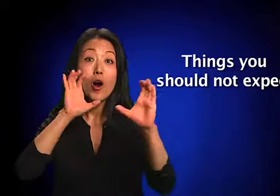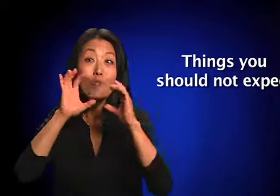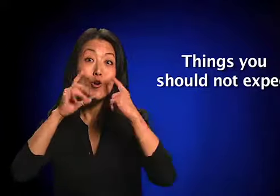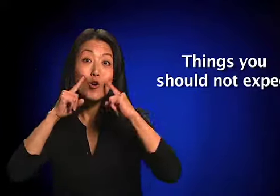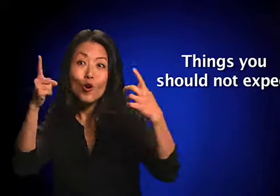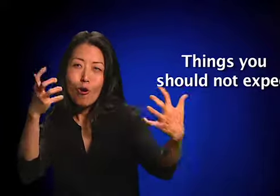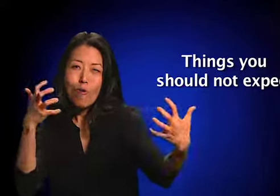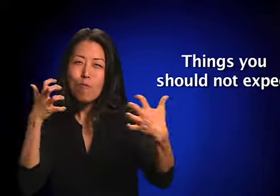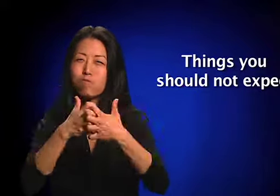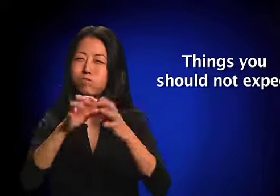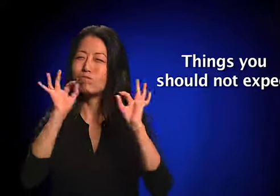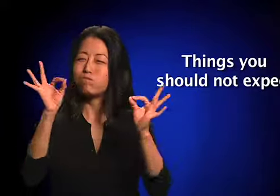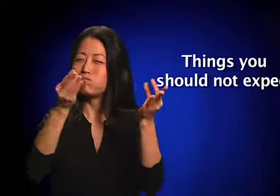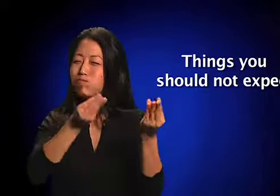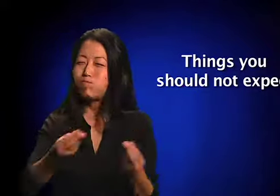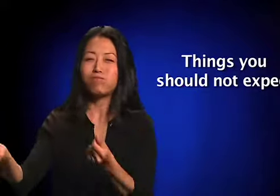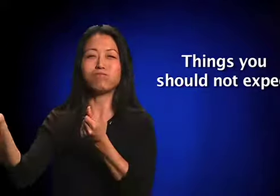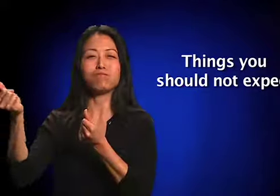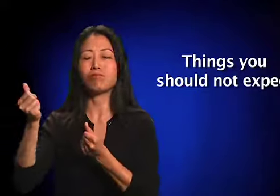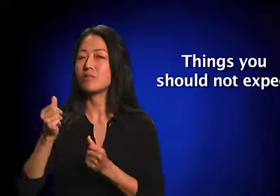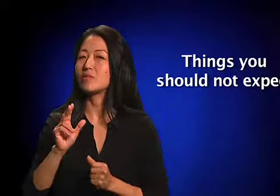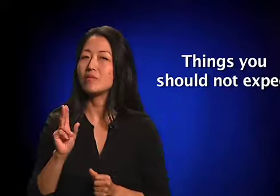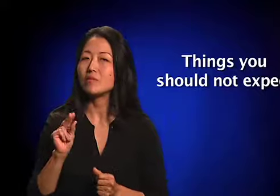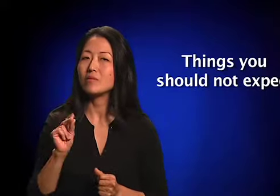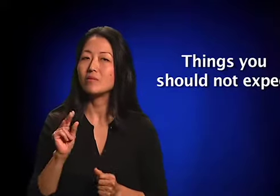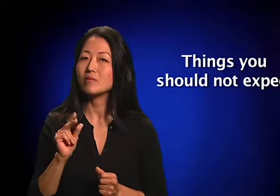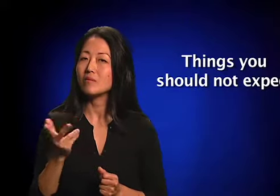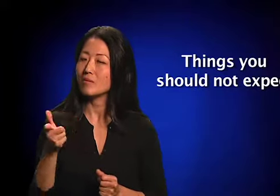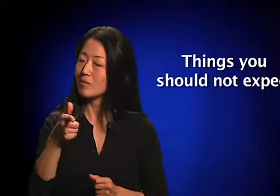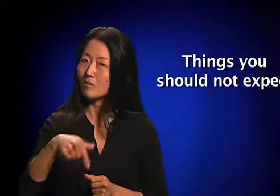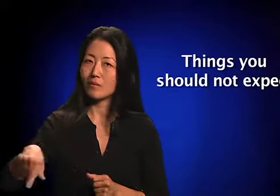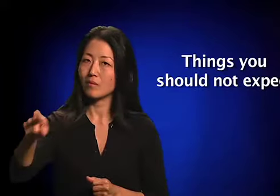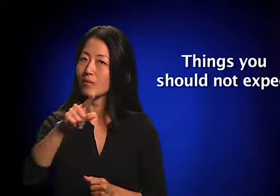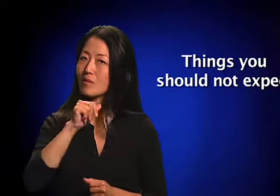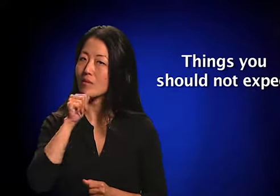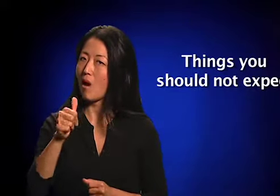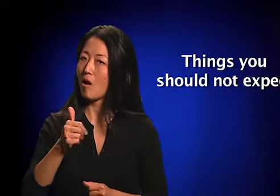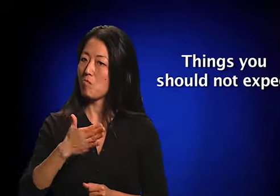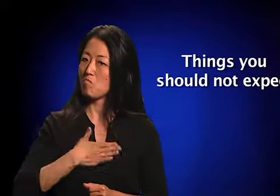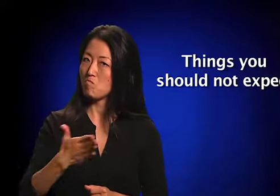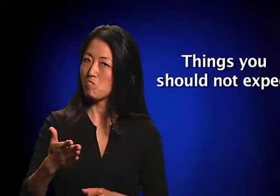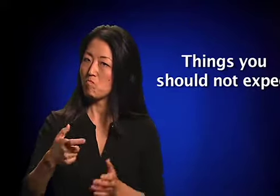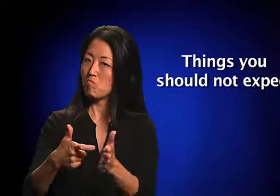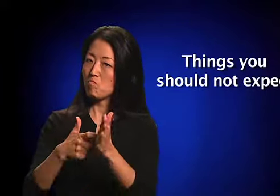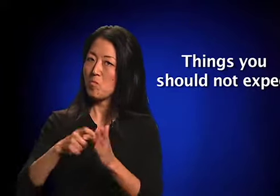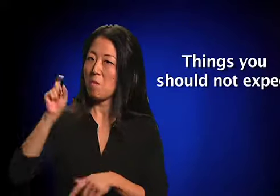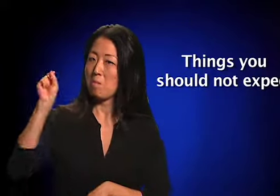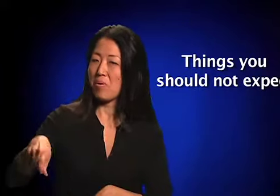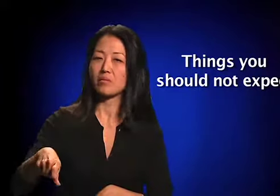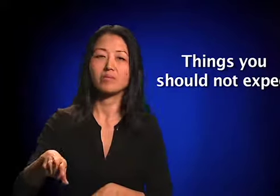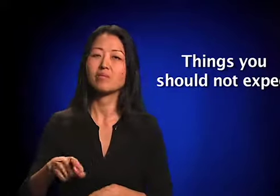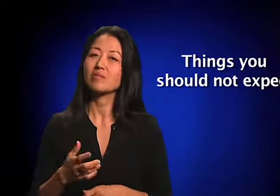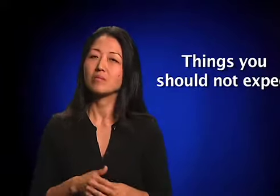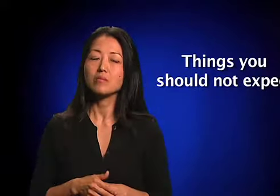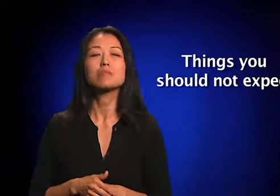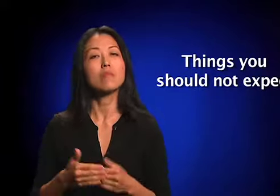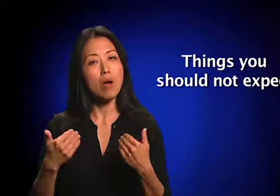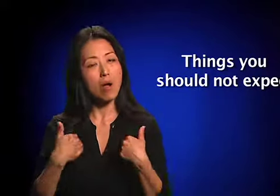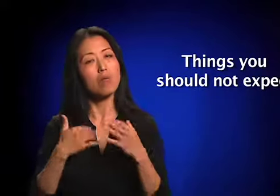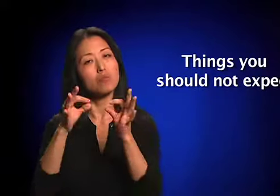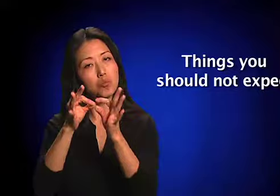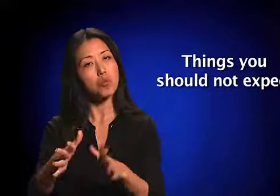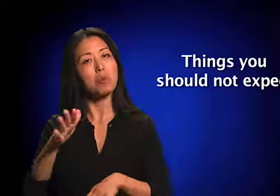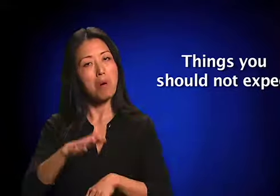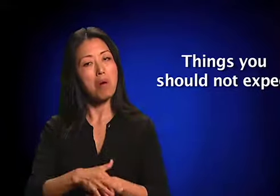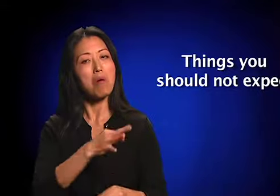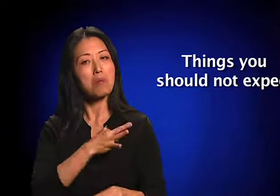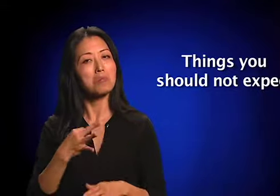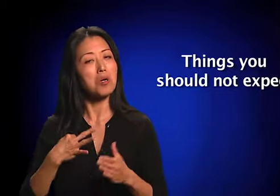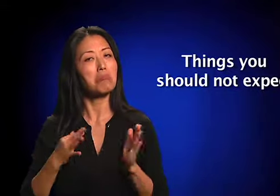they are not obligated to do that.